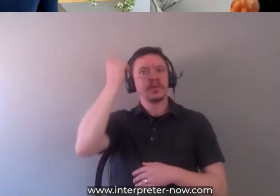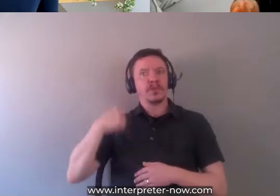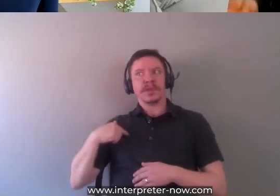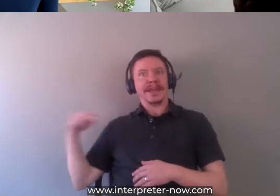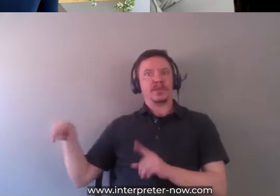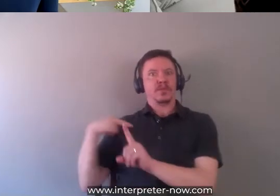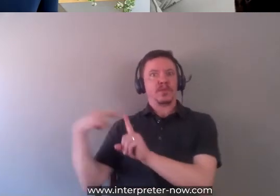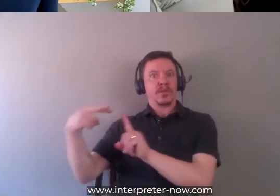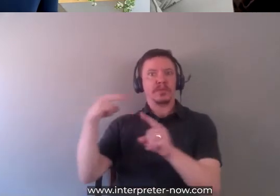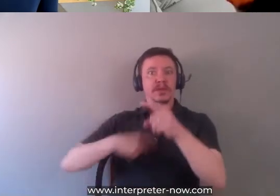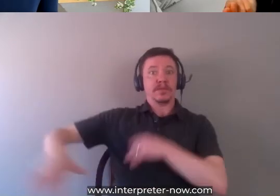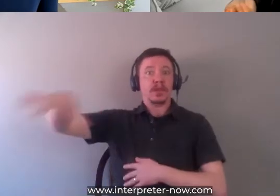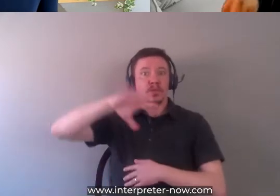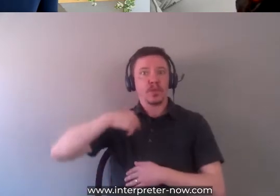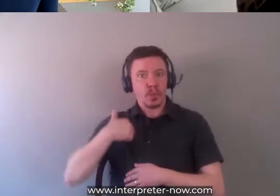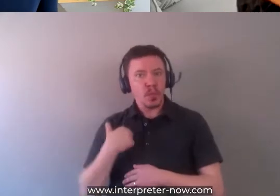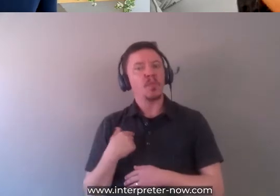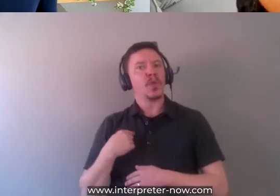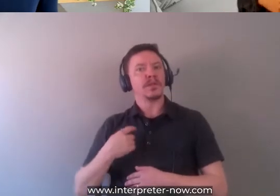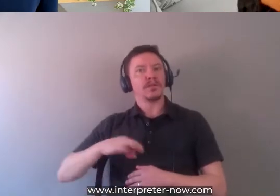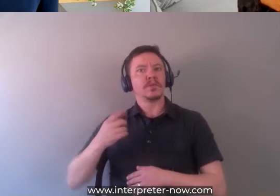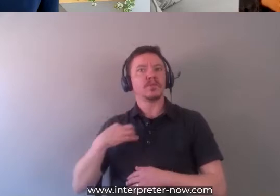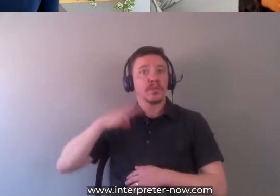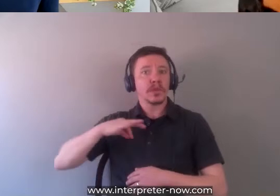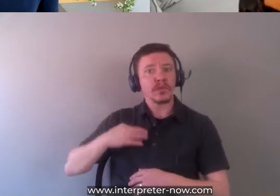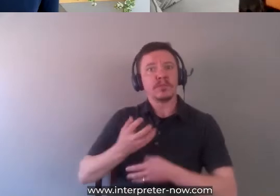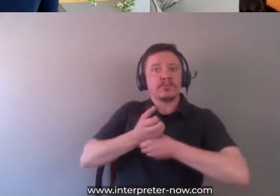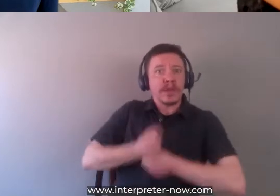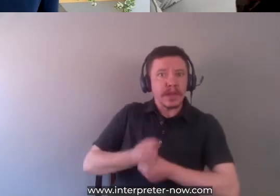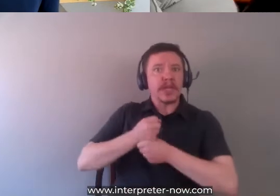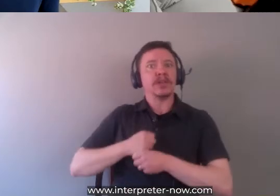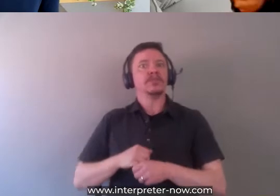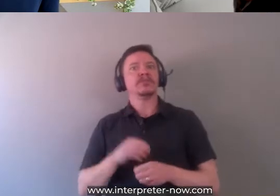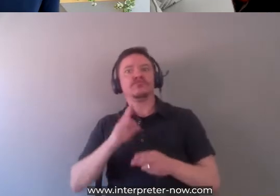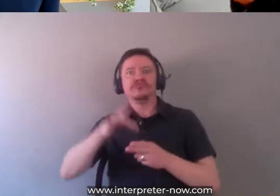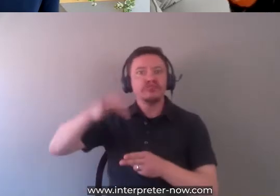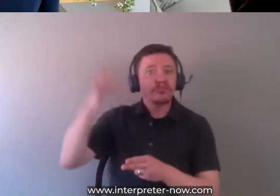in what our institutional affiliation is, what our job title is, where we are in a social